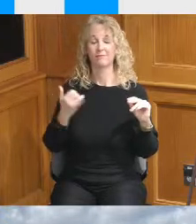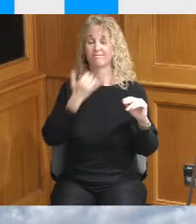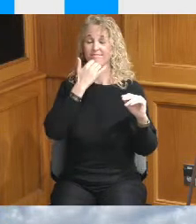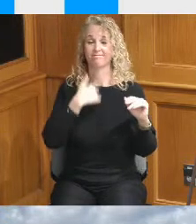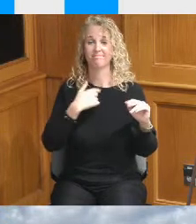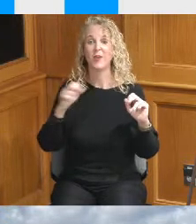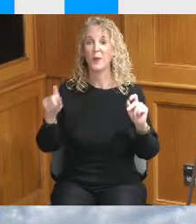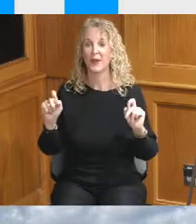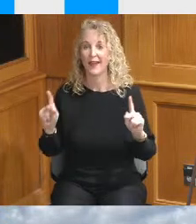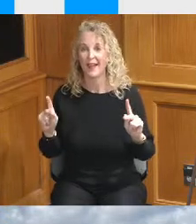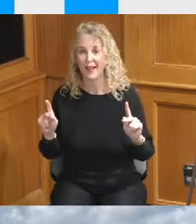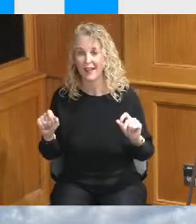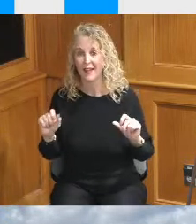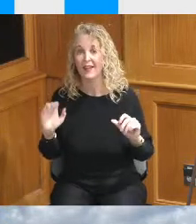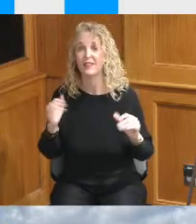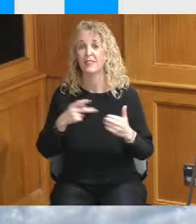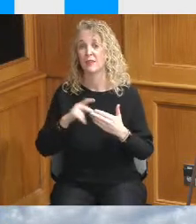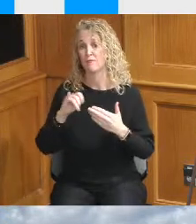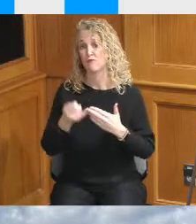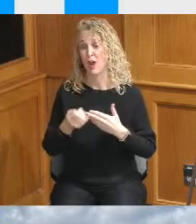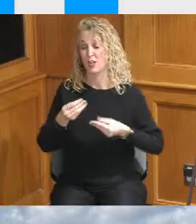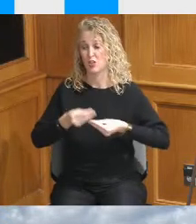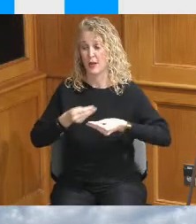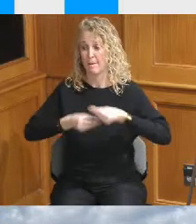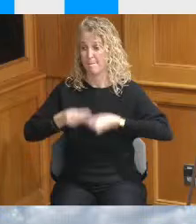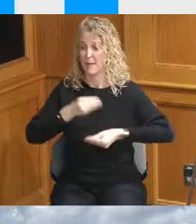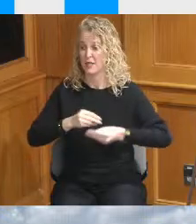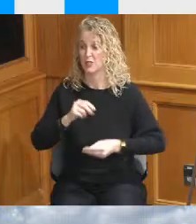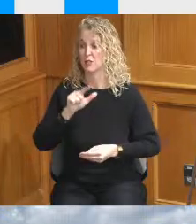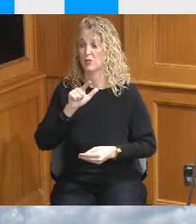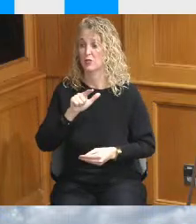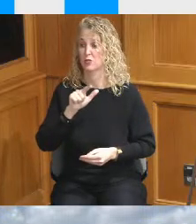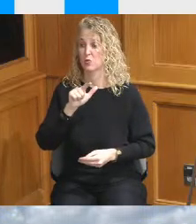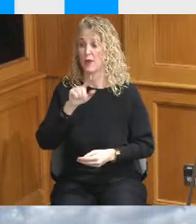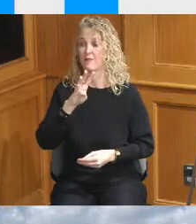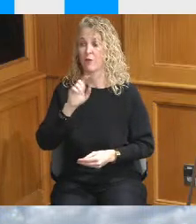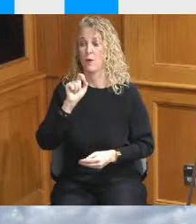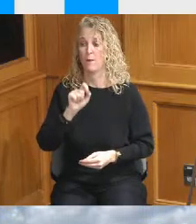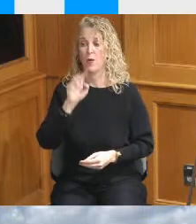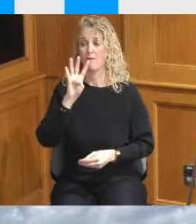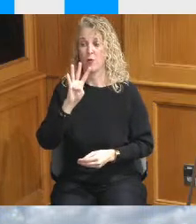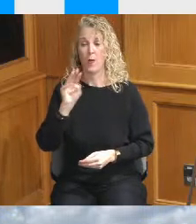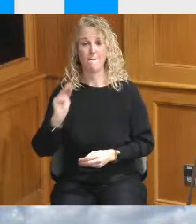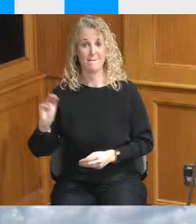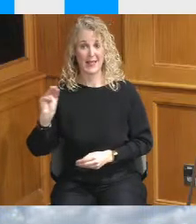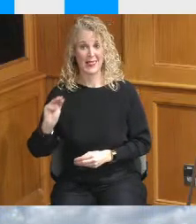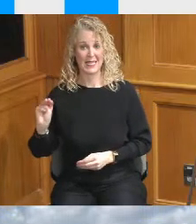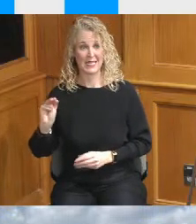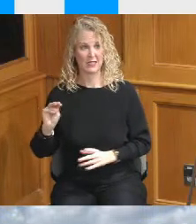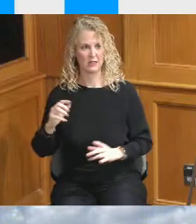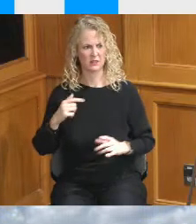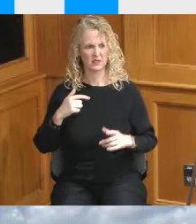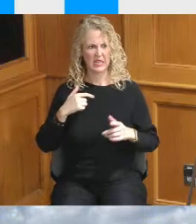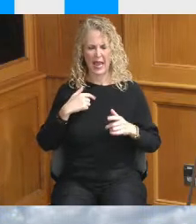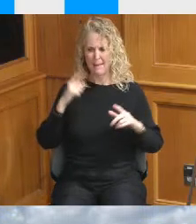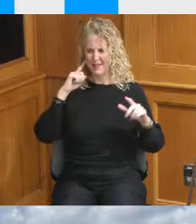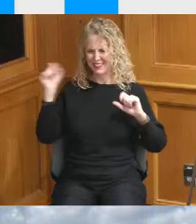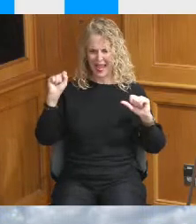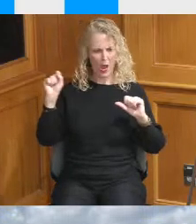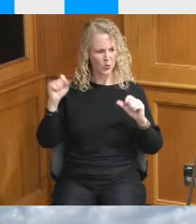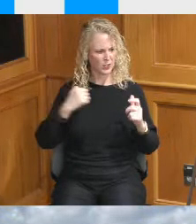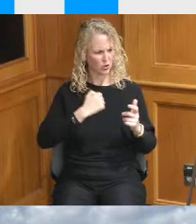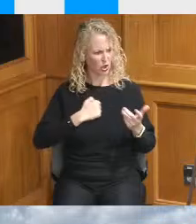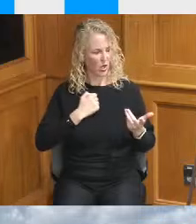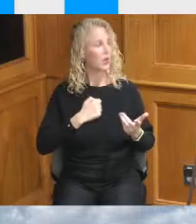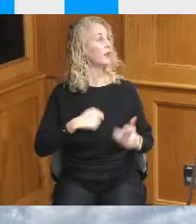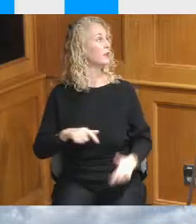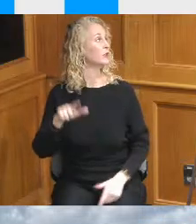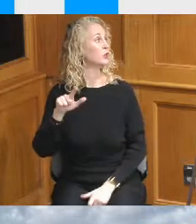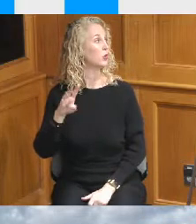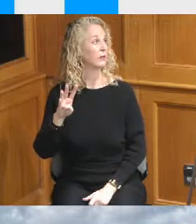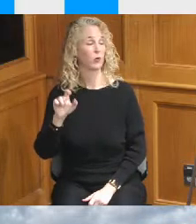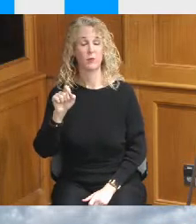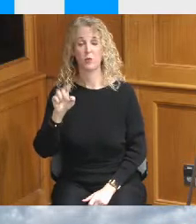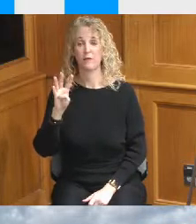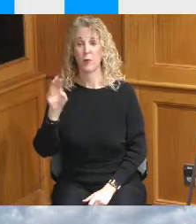all right so our project budget for this was 24.4 I'm a loud person $24.4 million we have